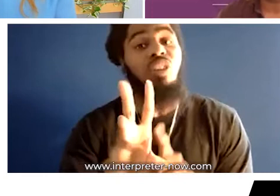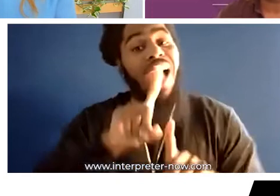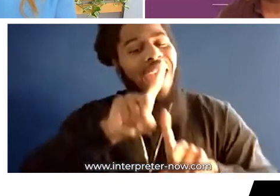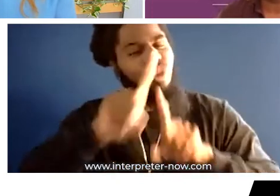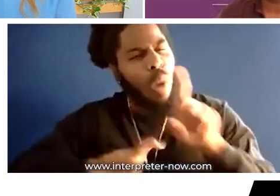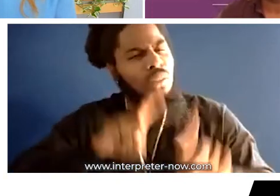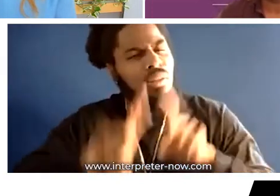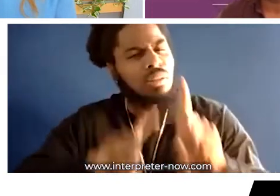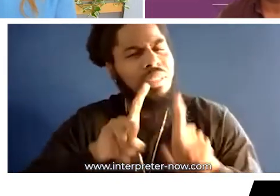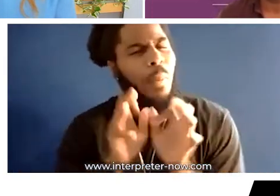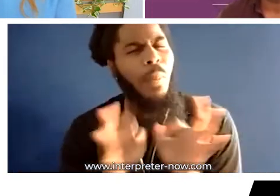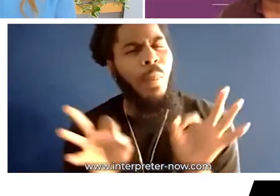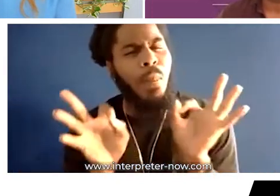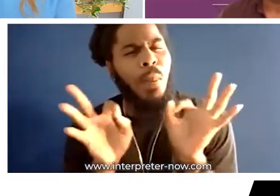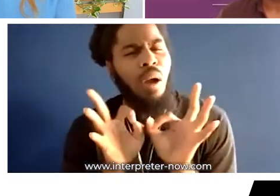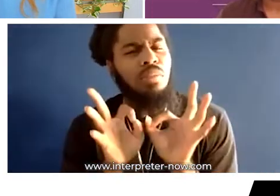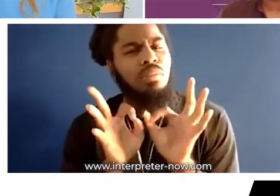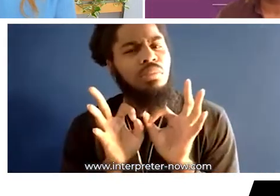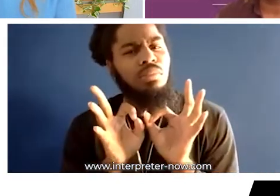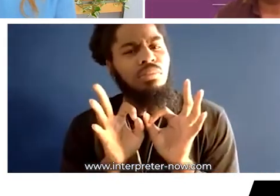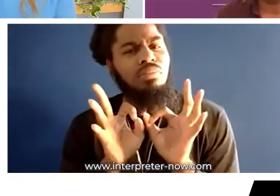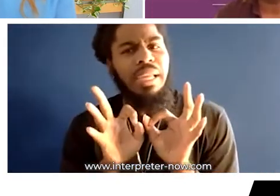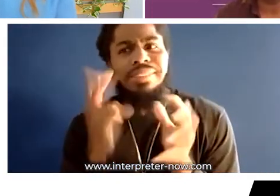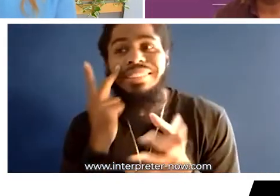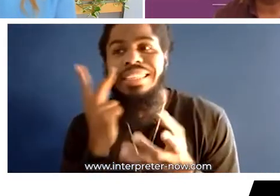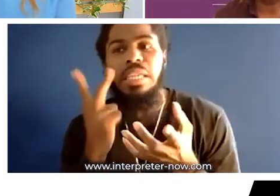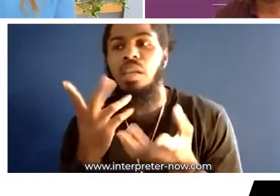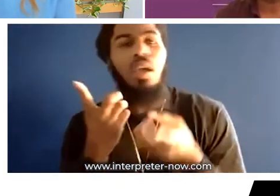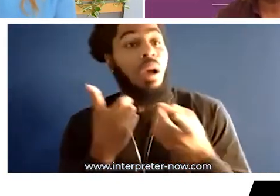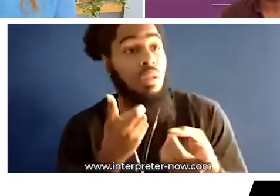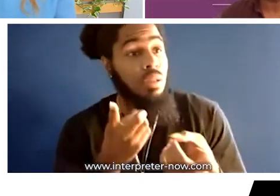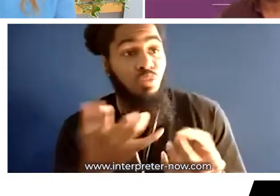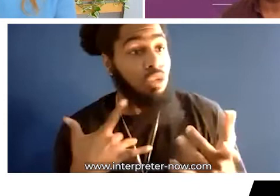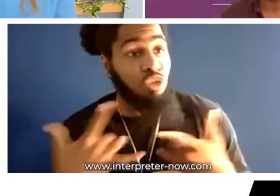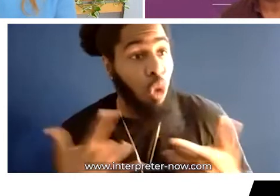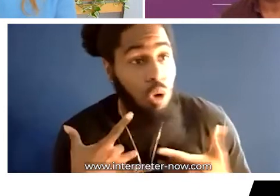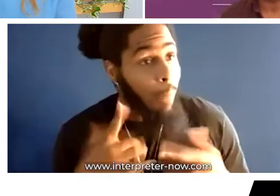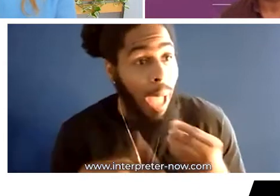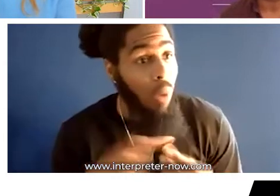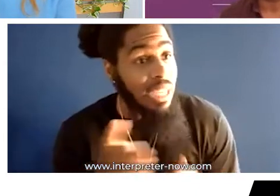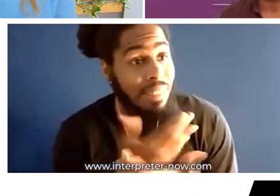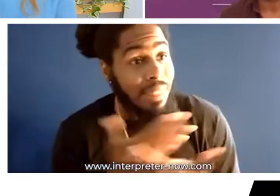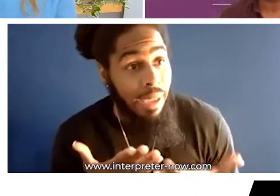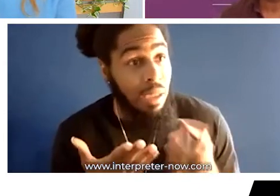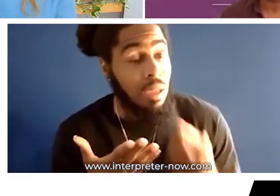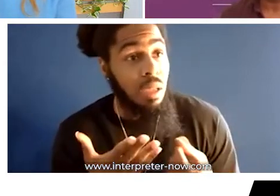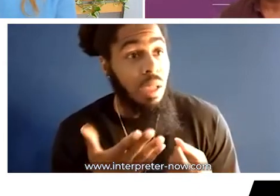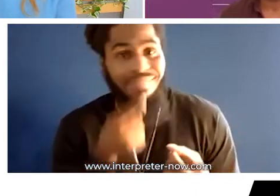in our organization to find out what their concerns are, what their needs are, and those needs can be vastly different from one person to the next?